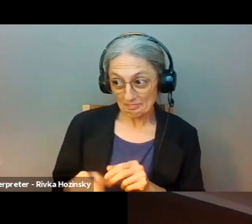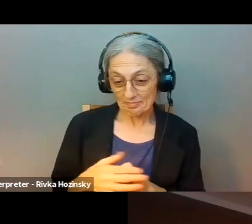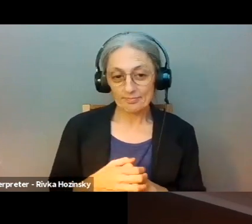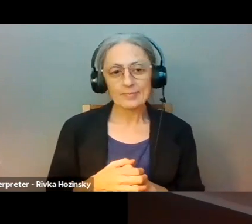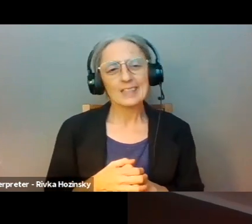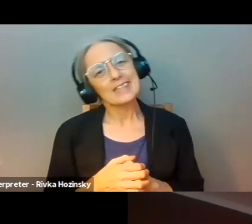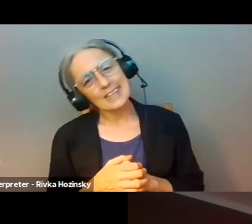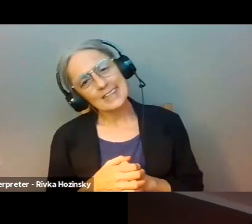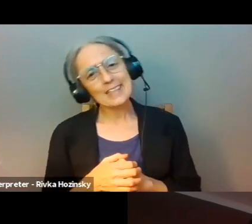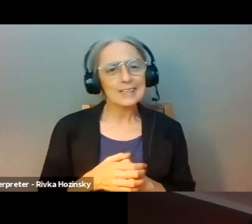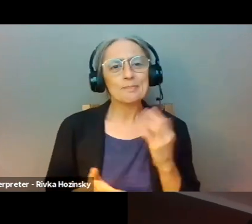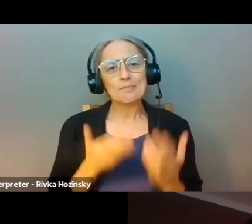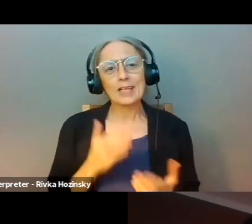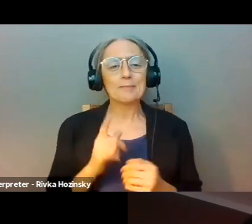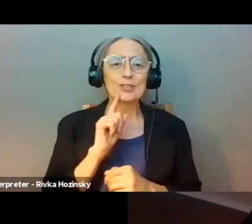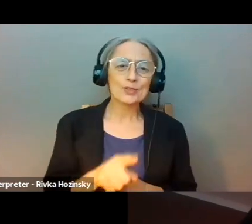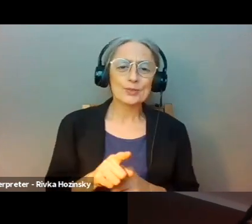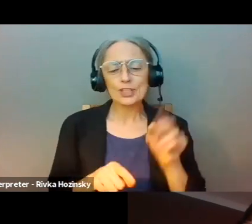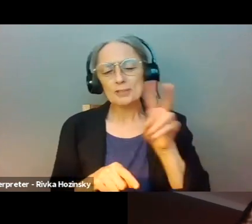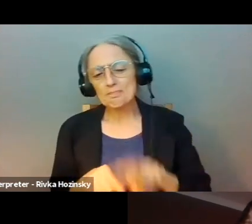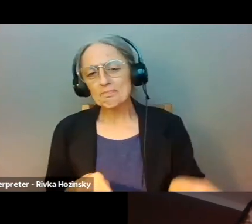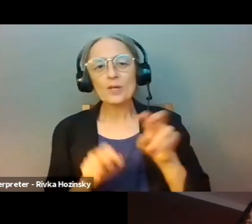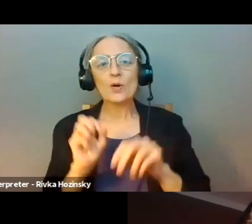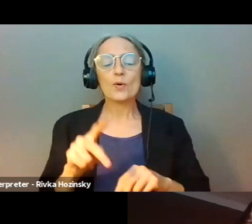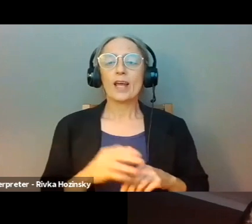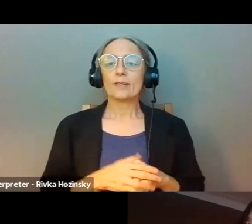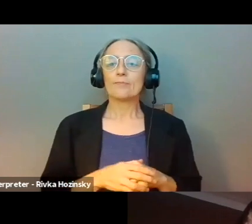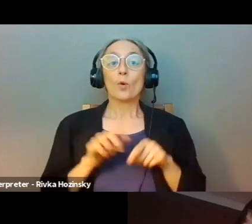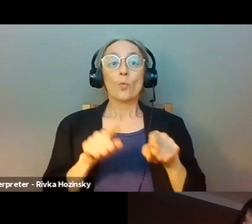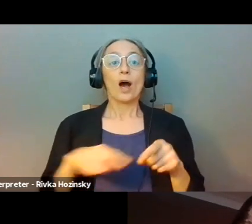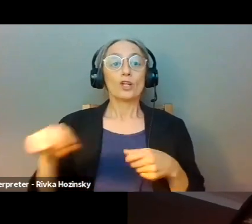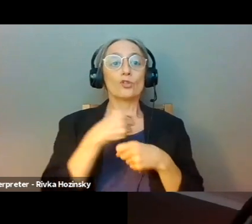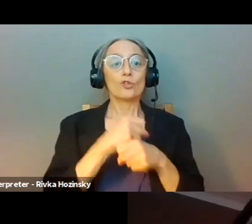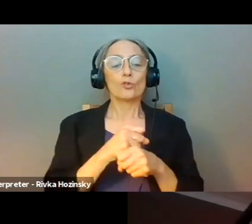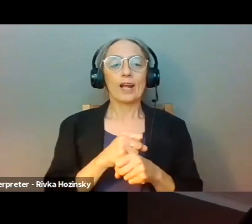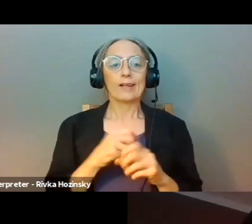[Andy] Sure. So as you're creating your registration process,